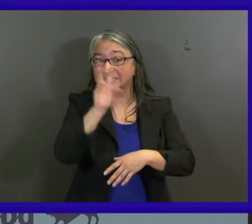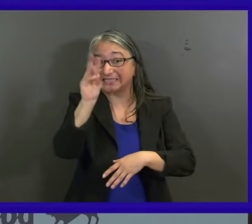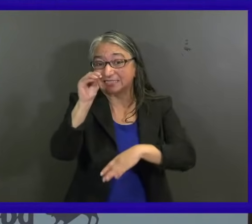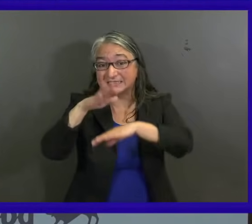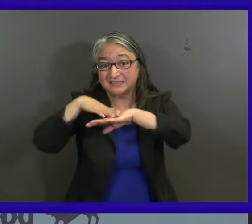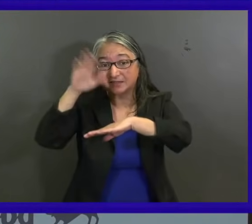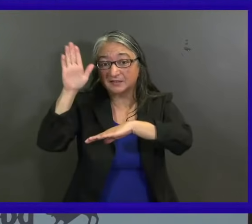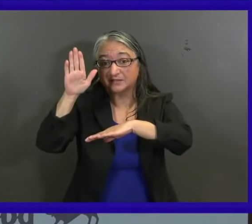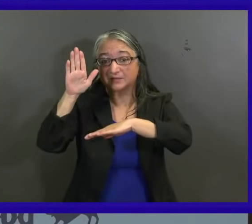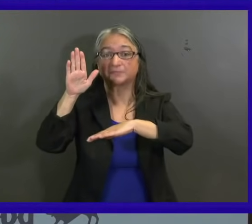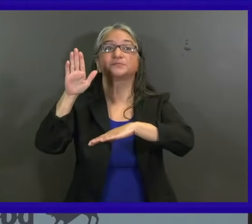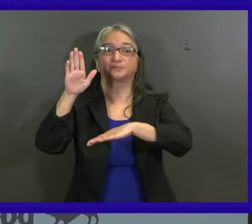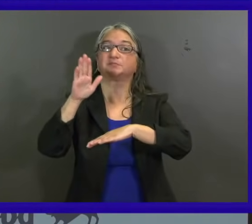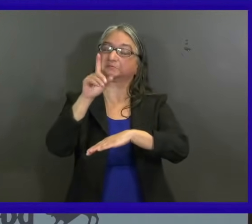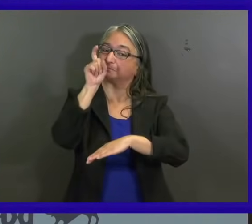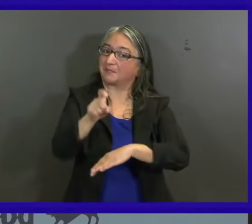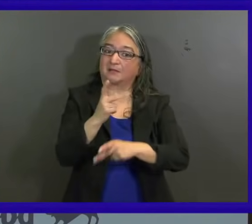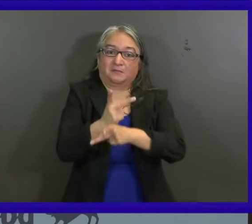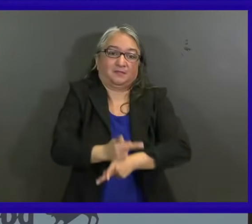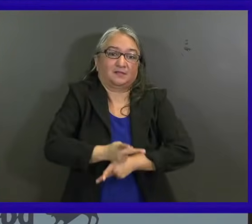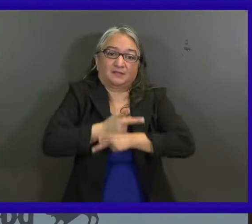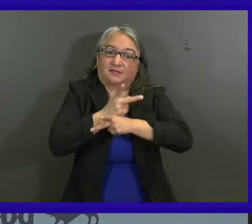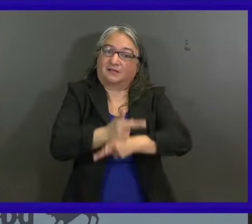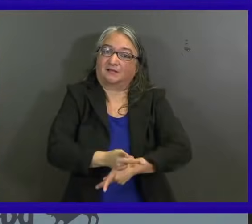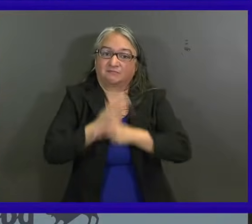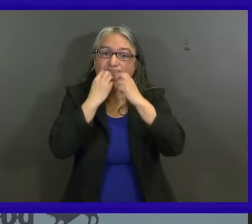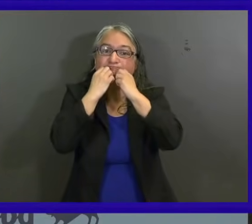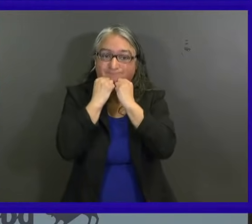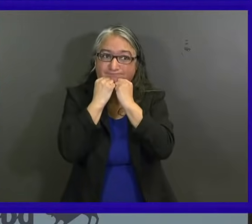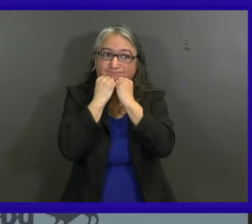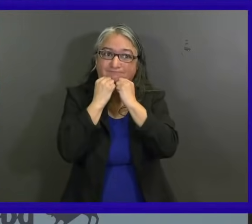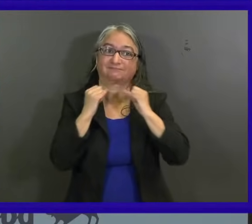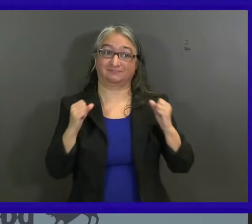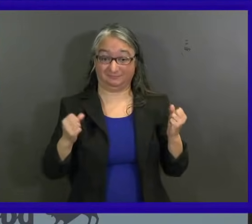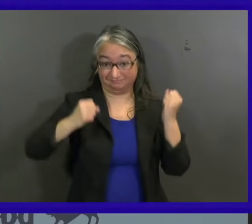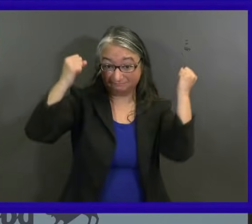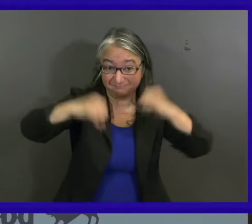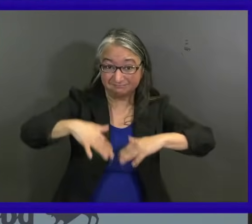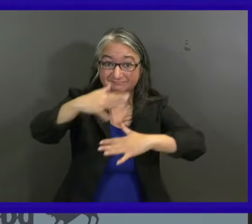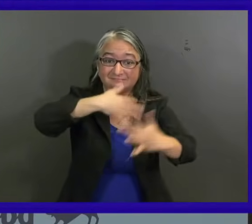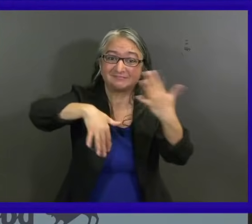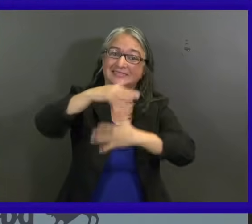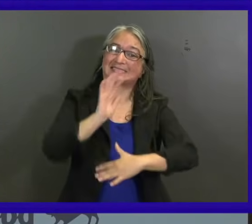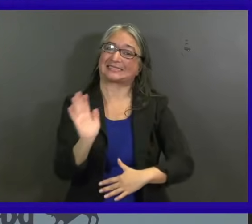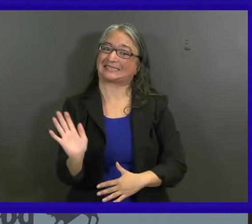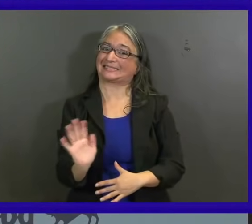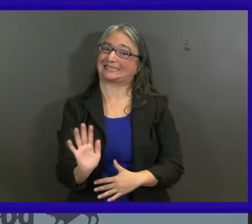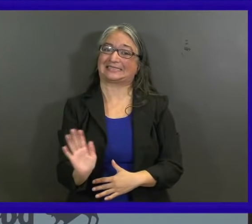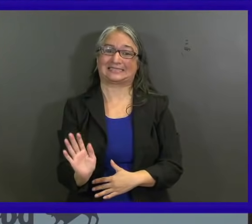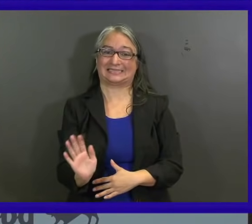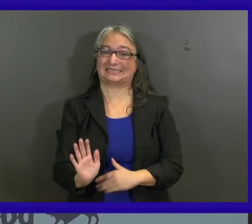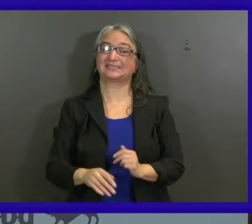very careful about your plans to gather over over the holidays they should not be large gatherings